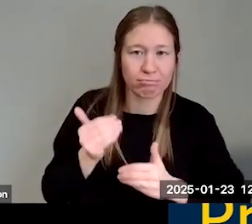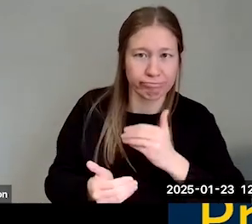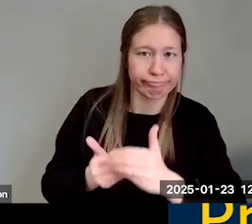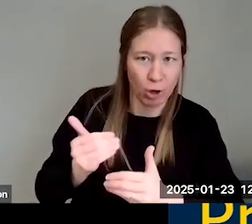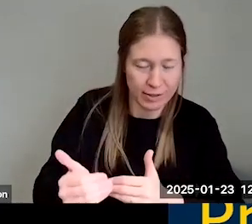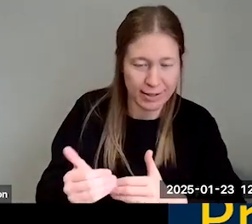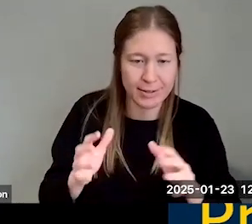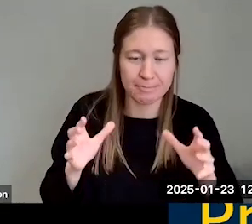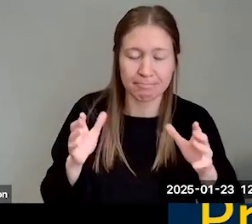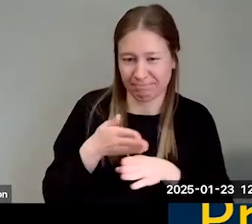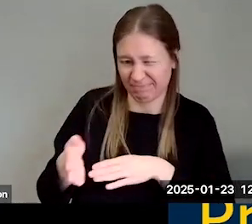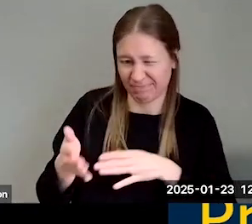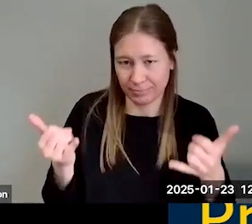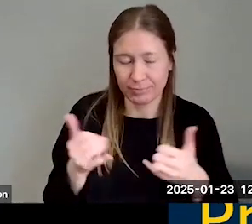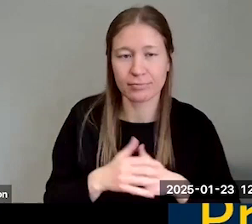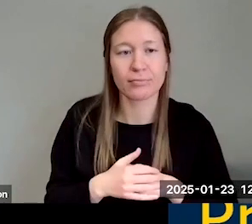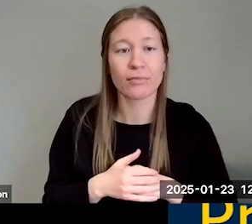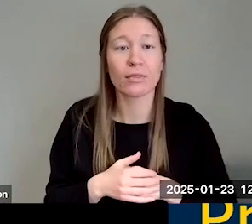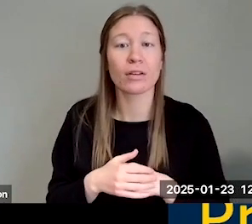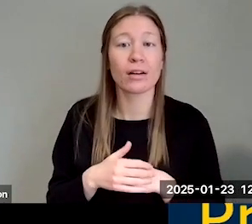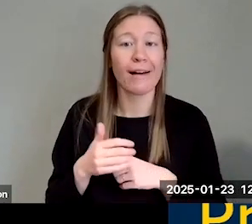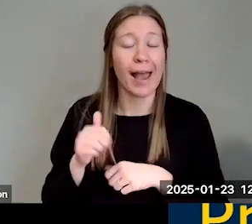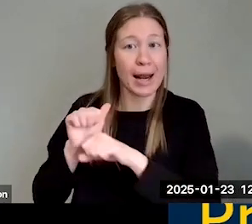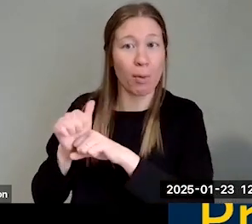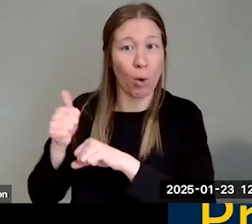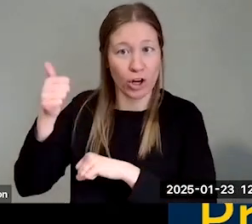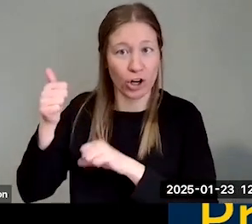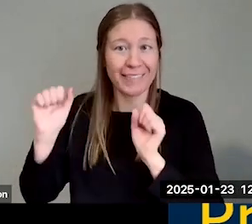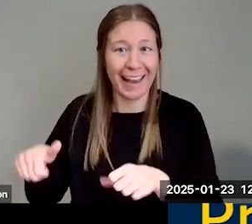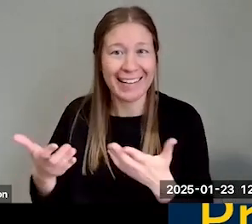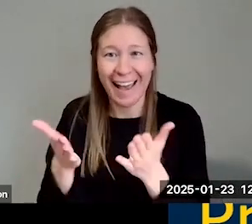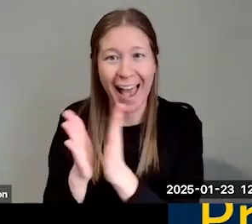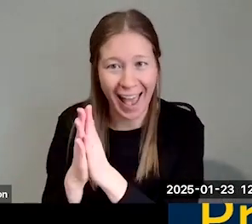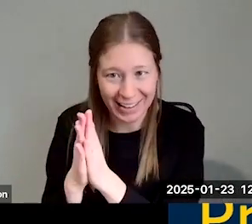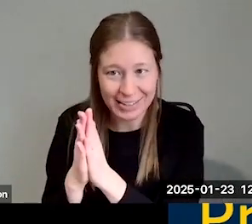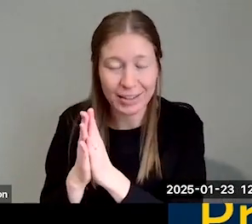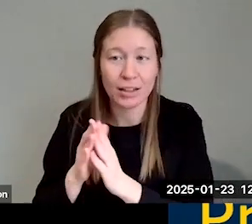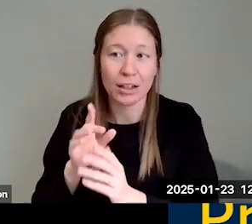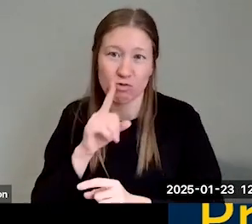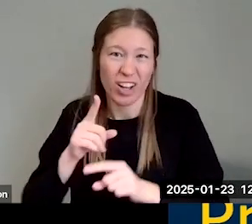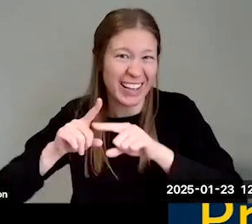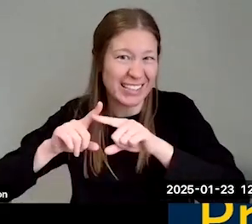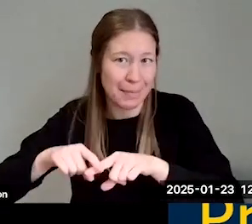However, what an employer can ask, of course, depends on whether or not that offer's been made.